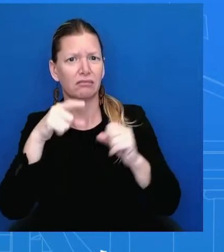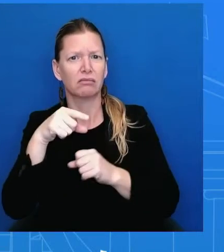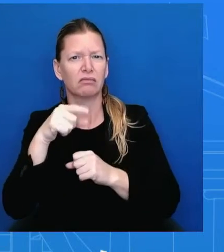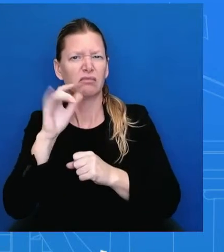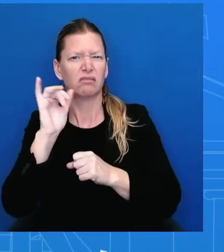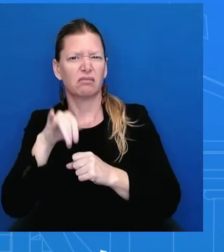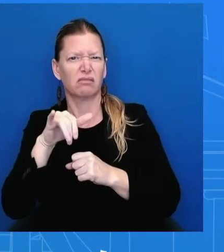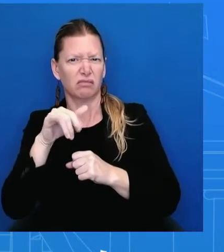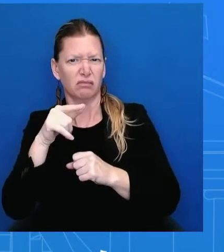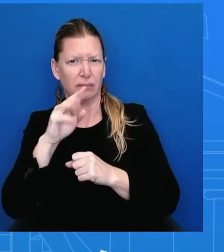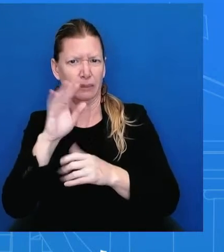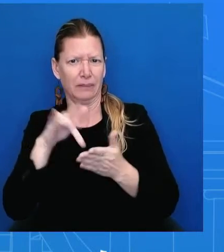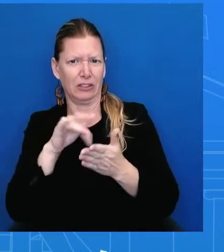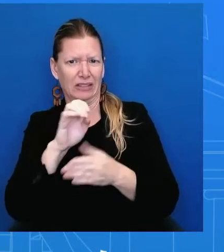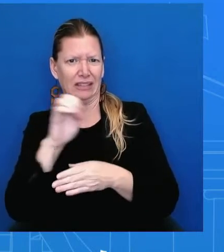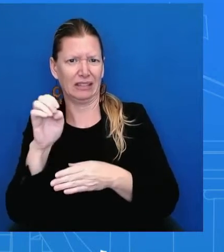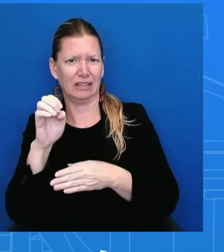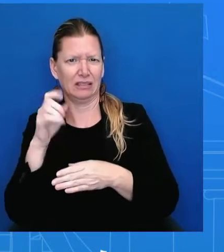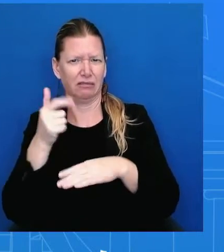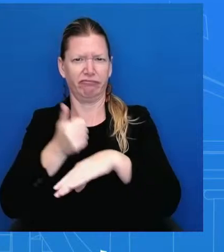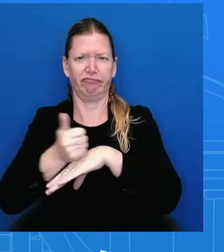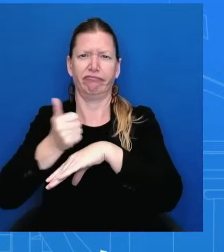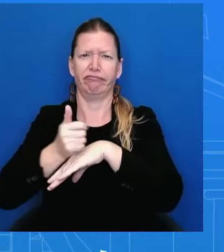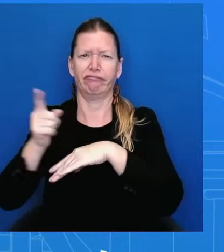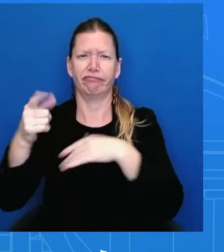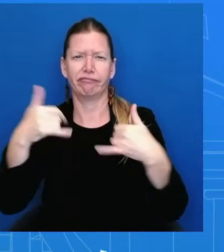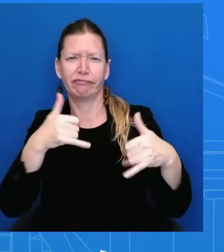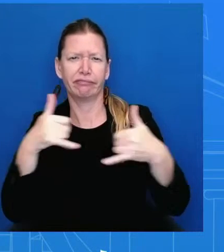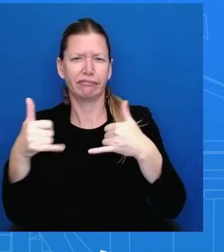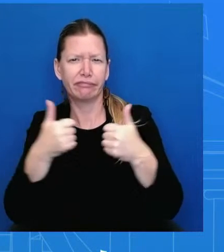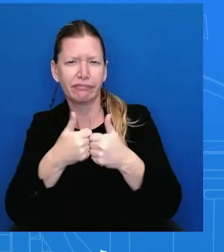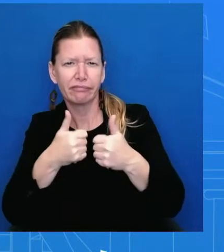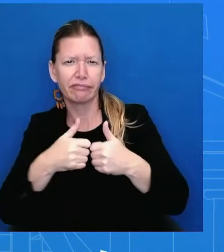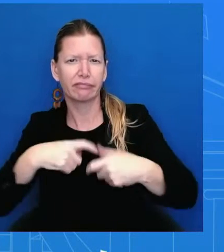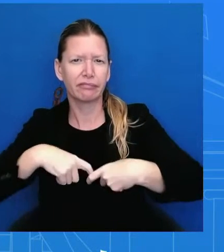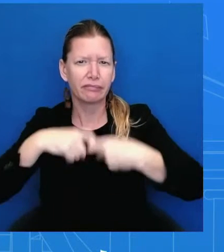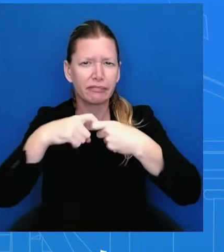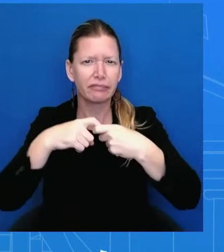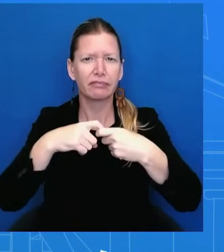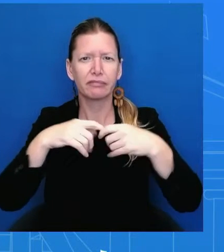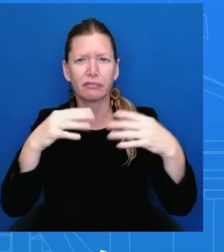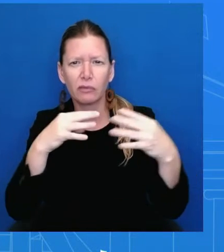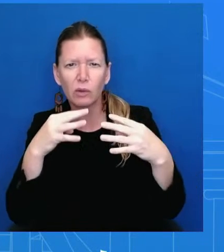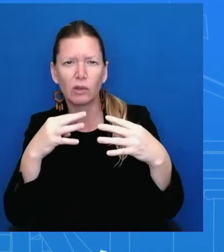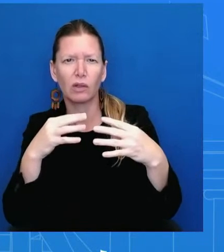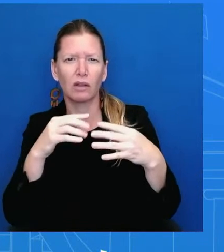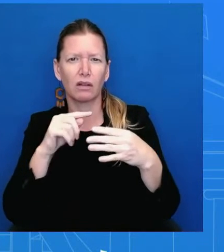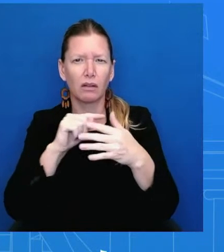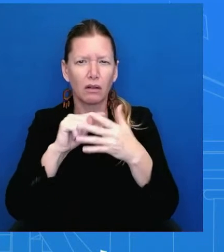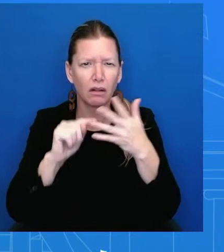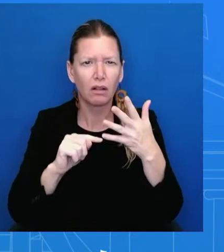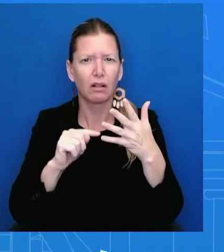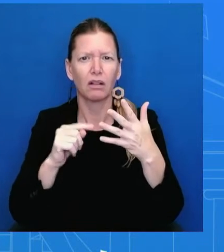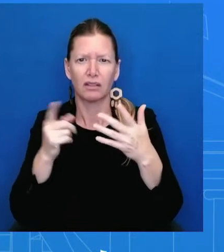is doing everything it can to secure the ceasefire deal? Mr. Kirby: We're working hard to get that ceasefire deal in place. I'm not going to negotiate here from public --